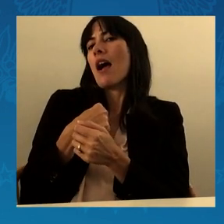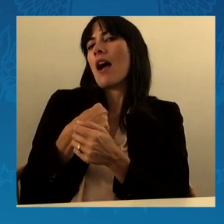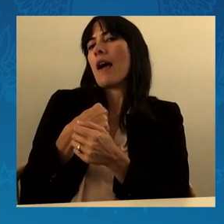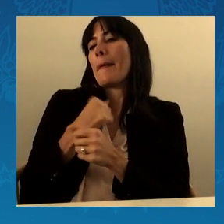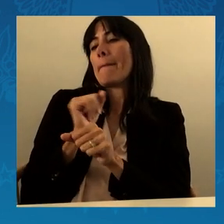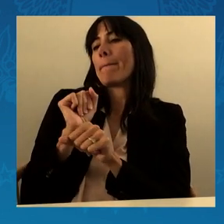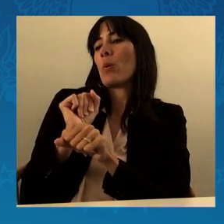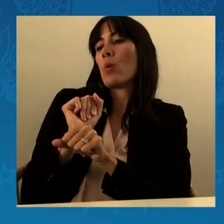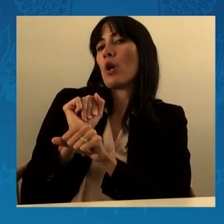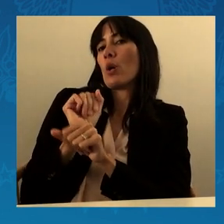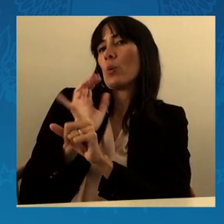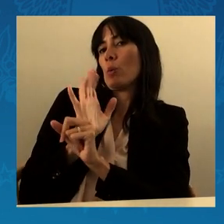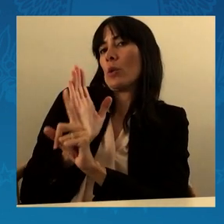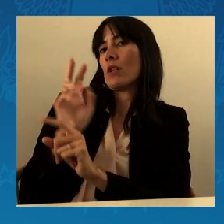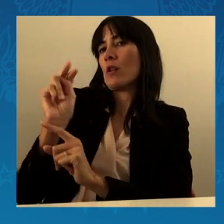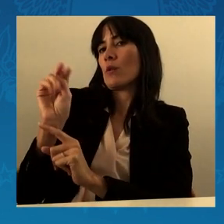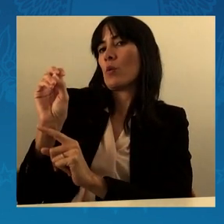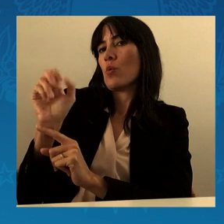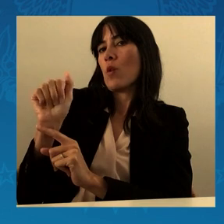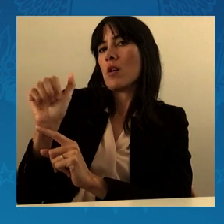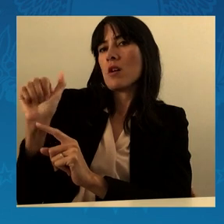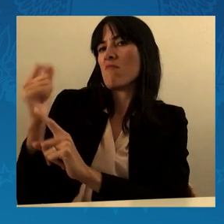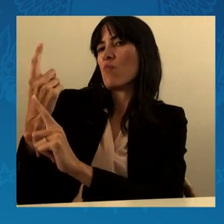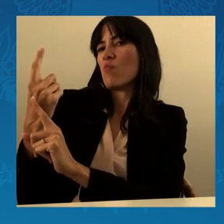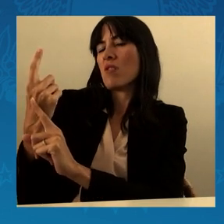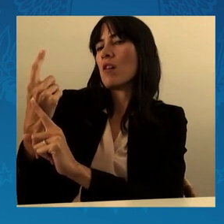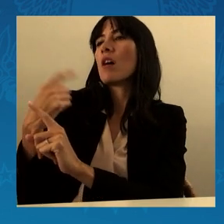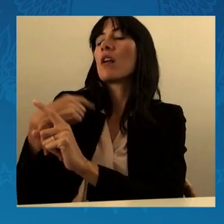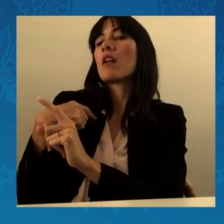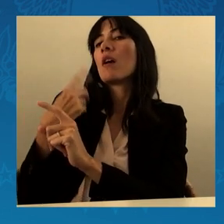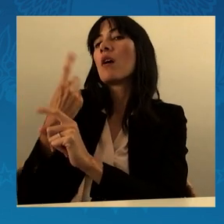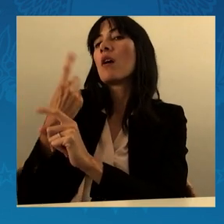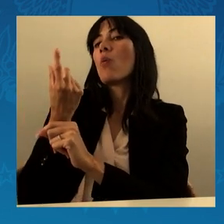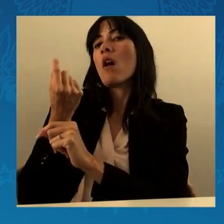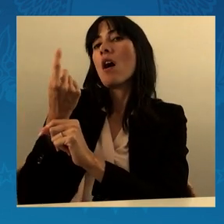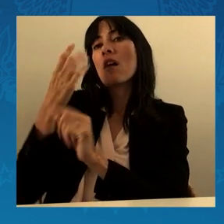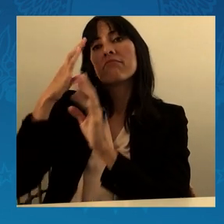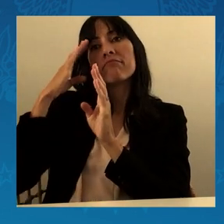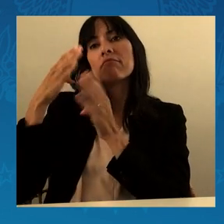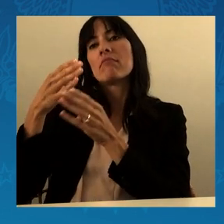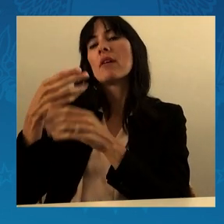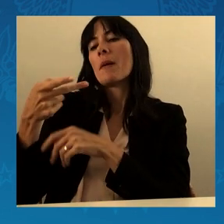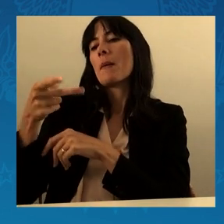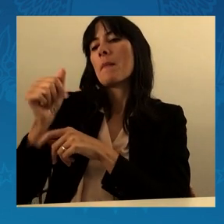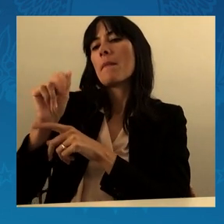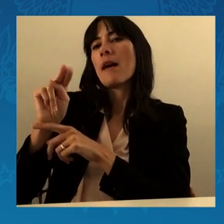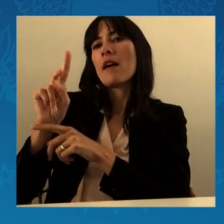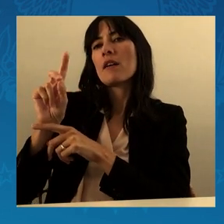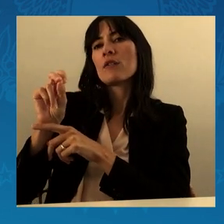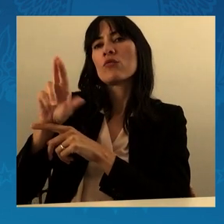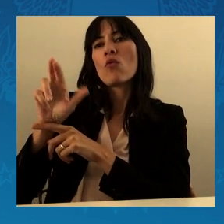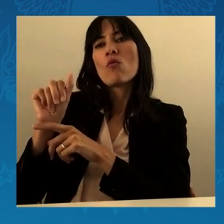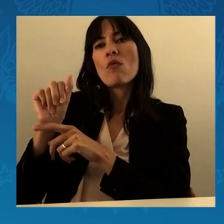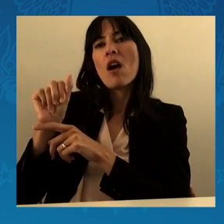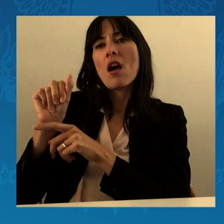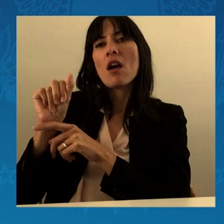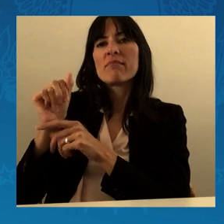and we have mainly been focusing on the Pandor instrument that is newly installed, old turn on the roof.